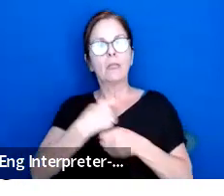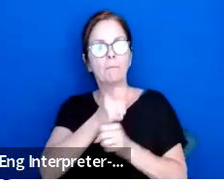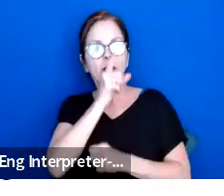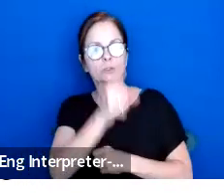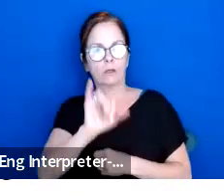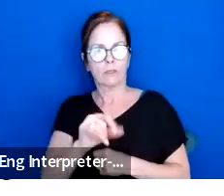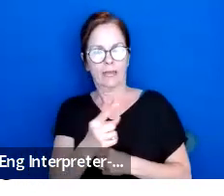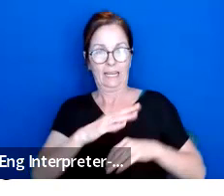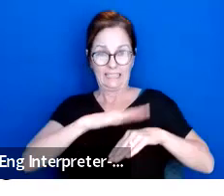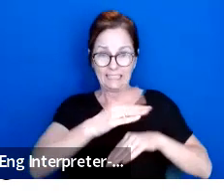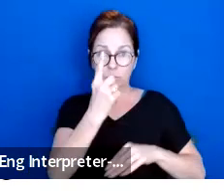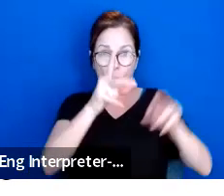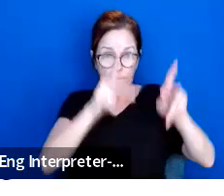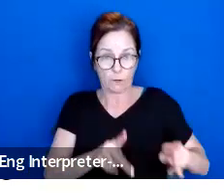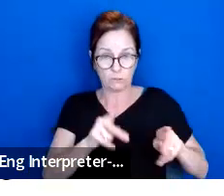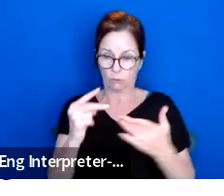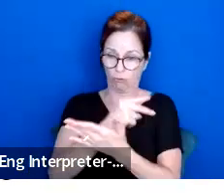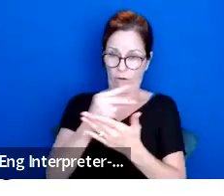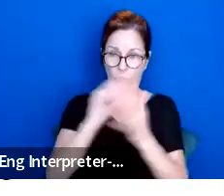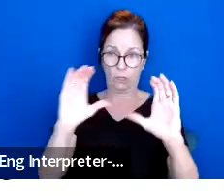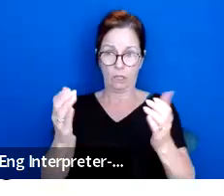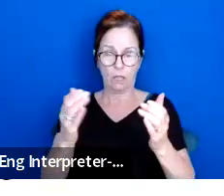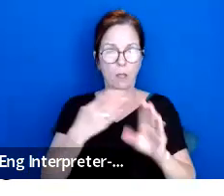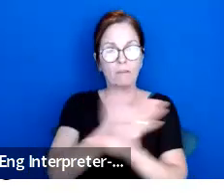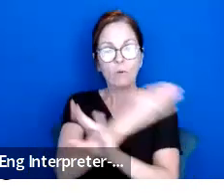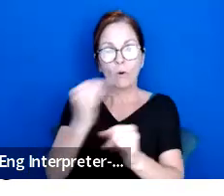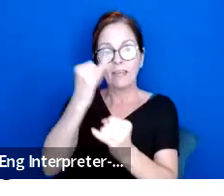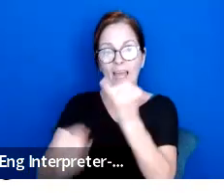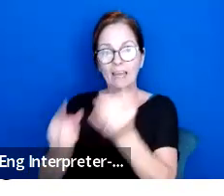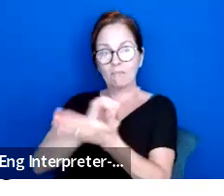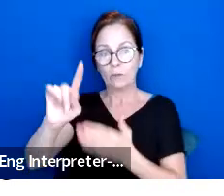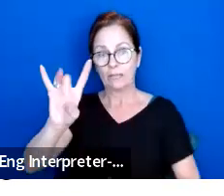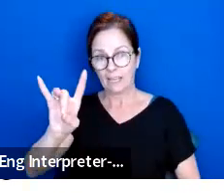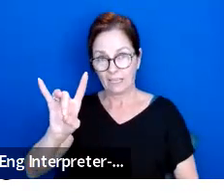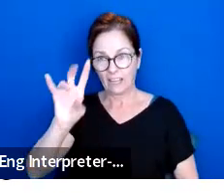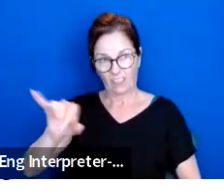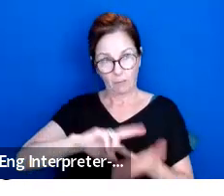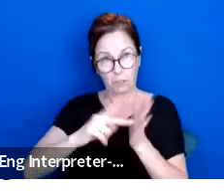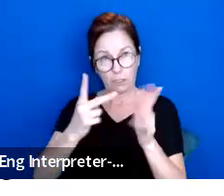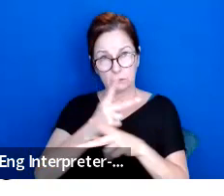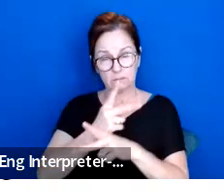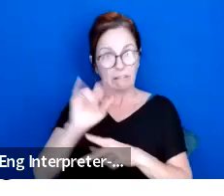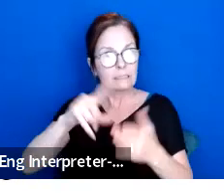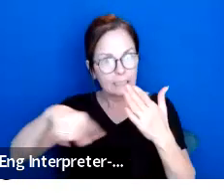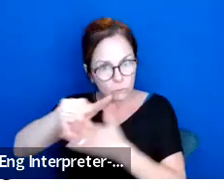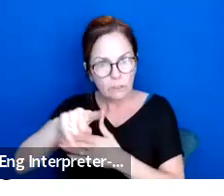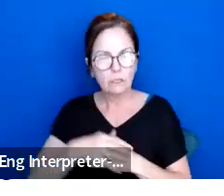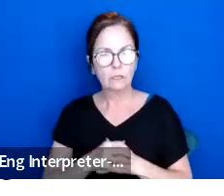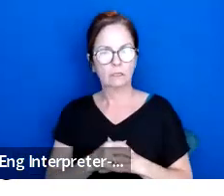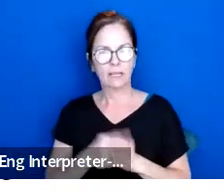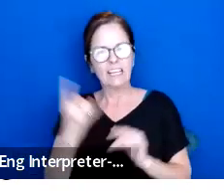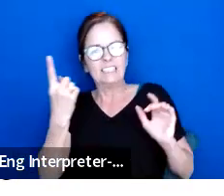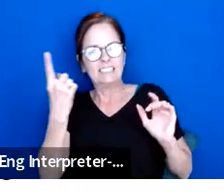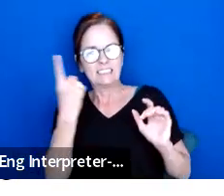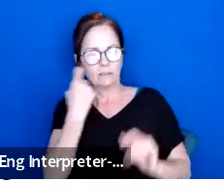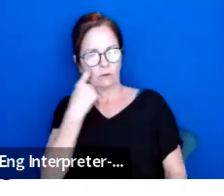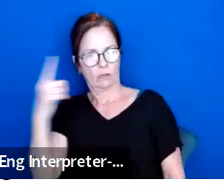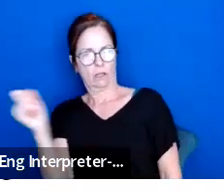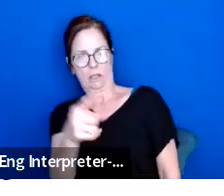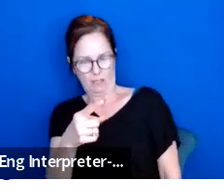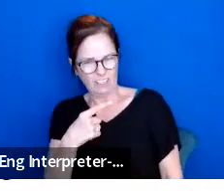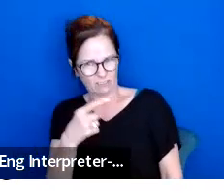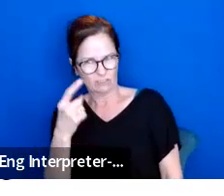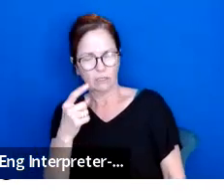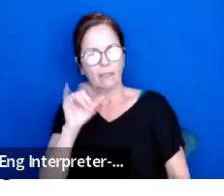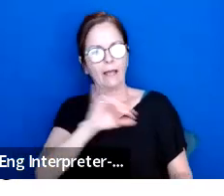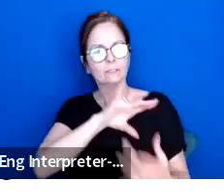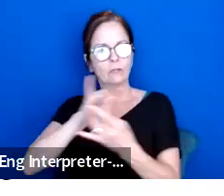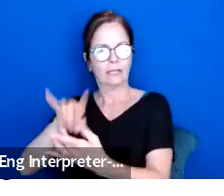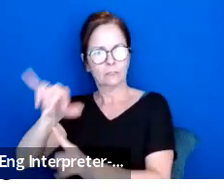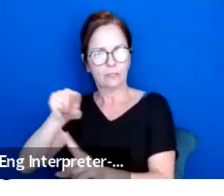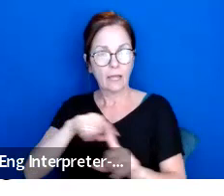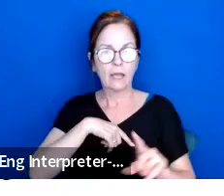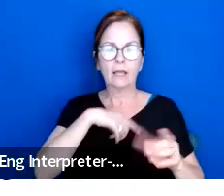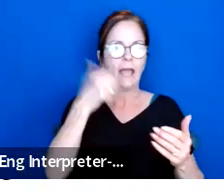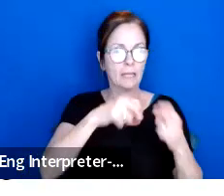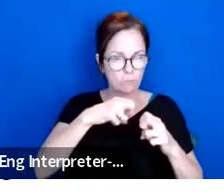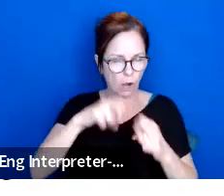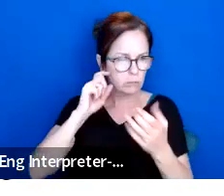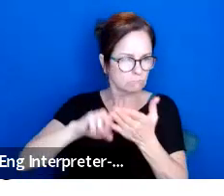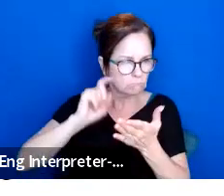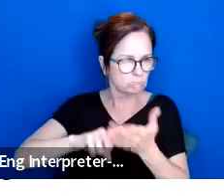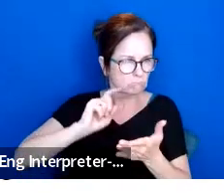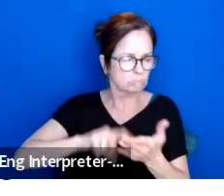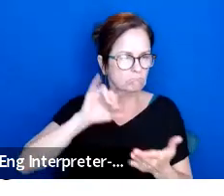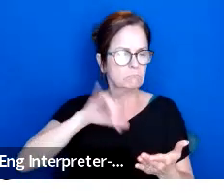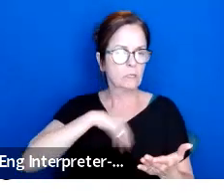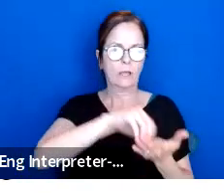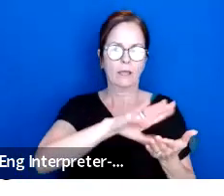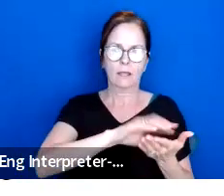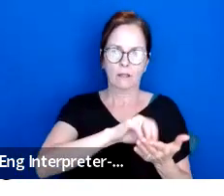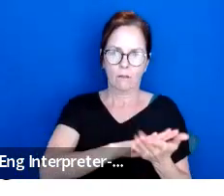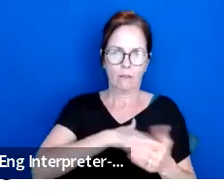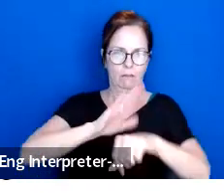A class before the end of week 8 which is next week. And again, it goes back to the question that we just asked is so that you can flag any kind of problems and give the person an opportunity to course correct.